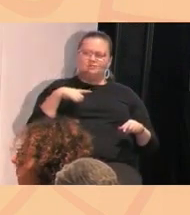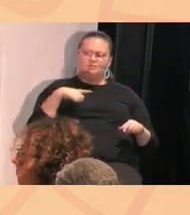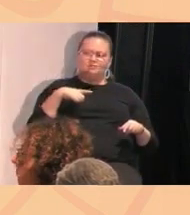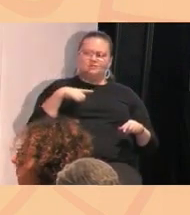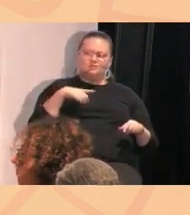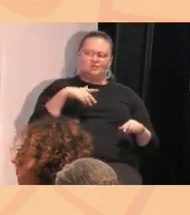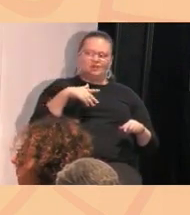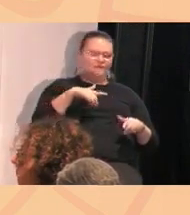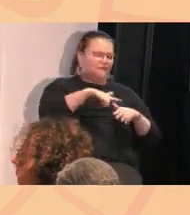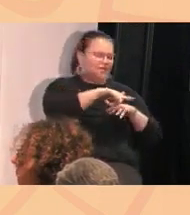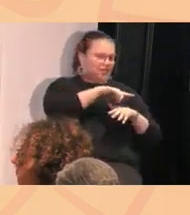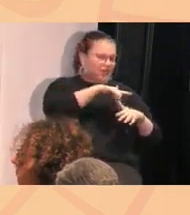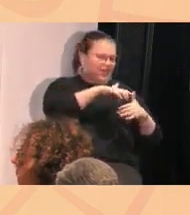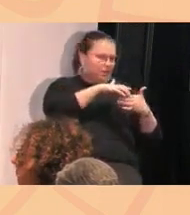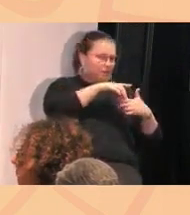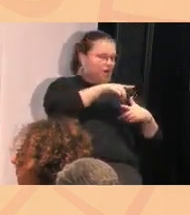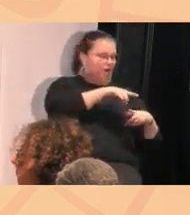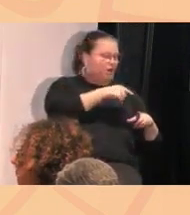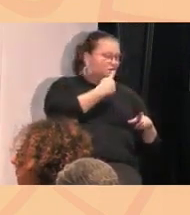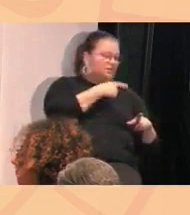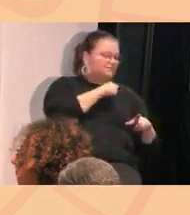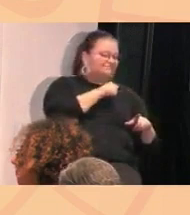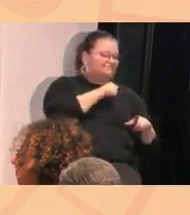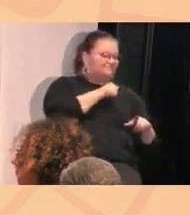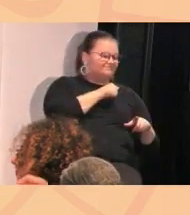these figures to be in those best most visible